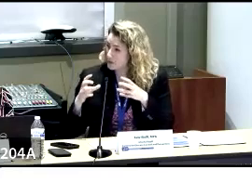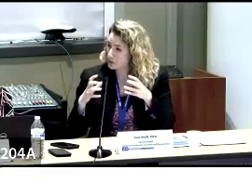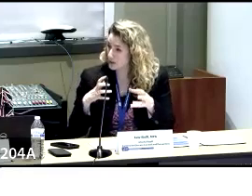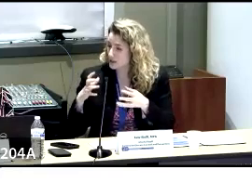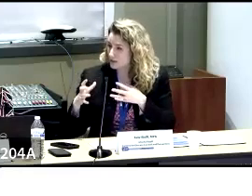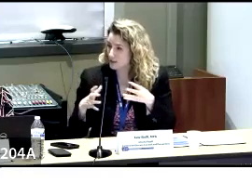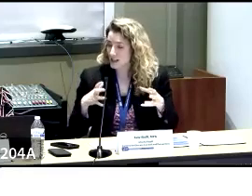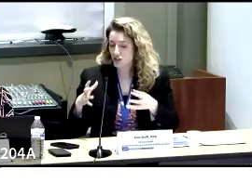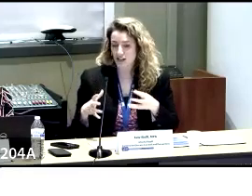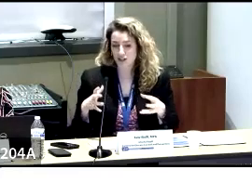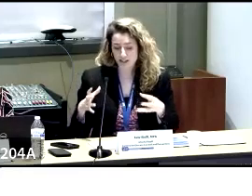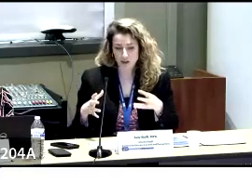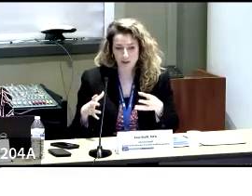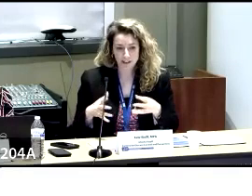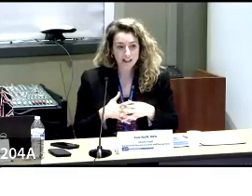those sorts of changes internally.